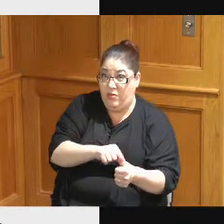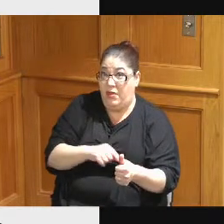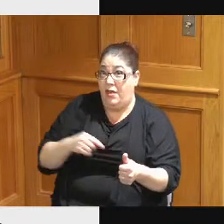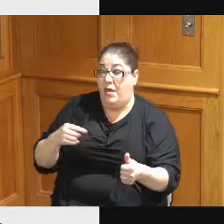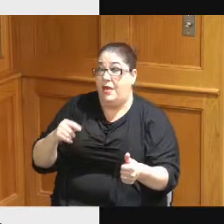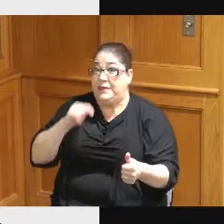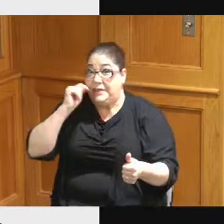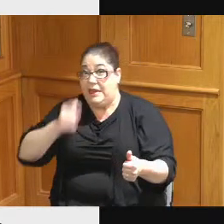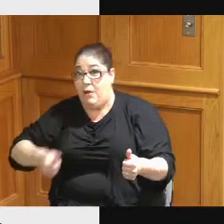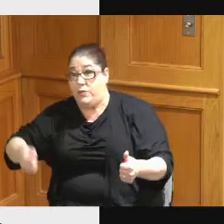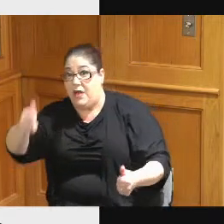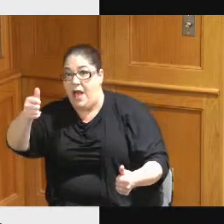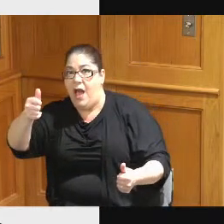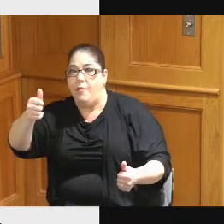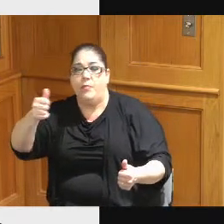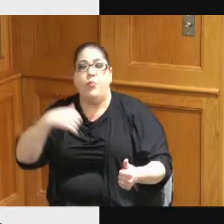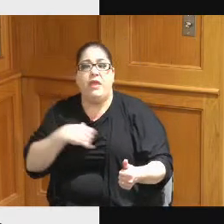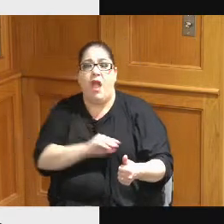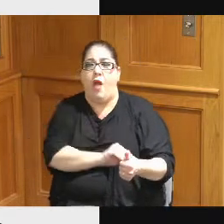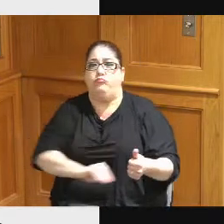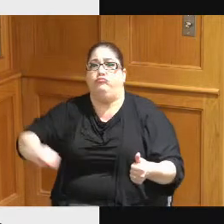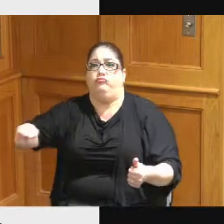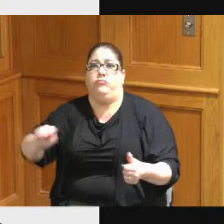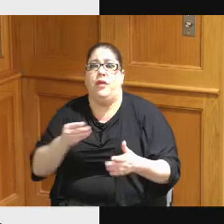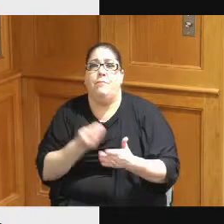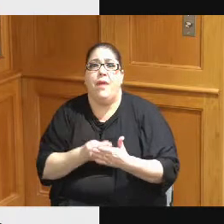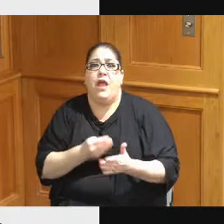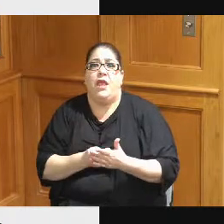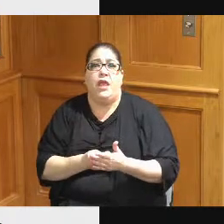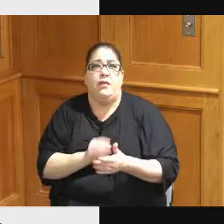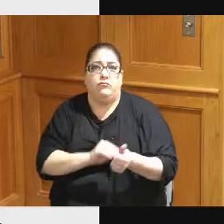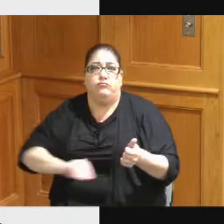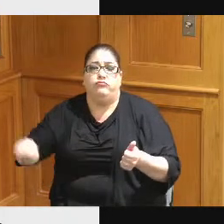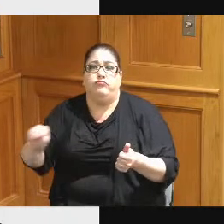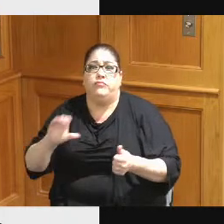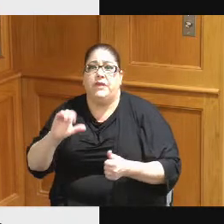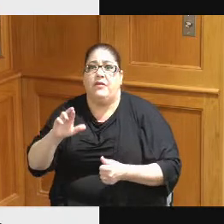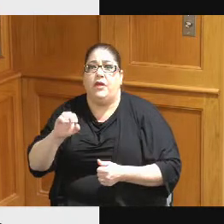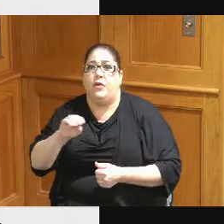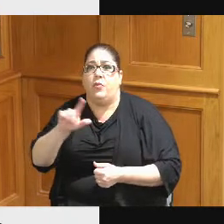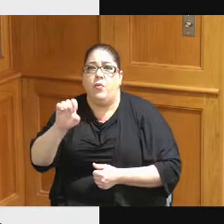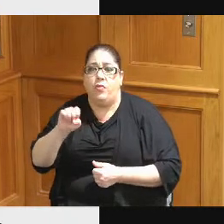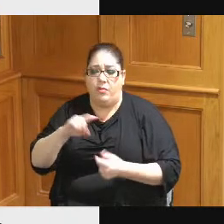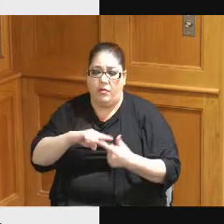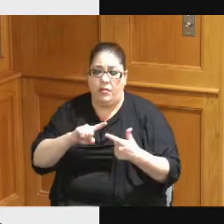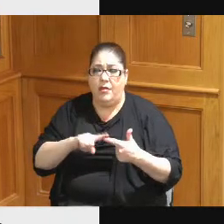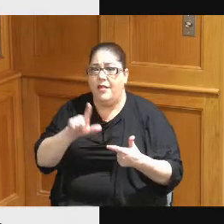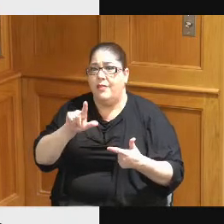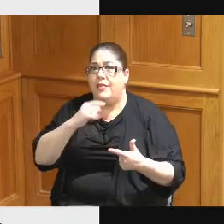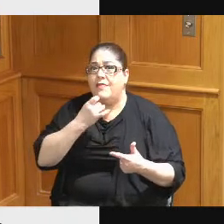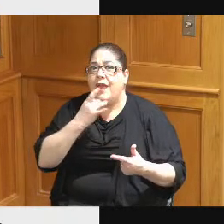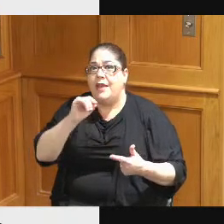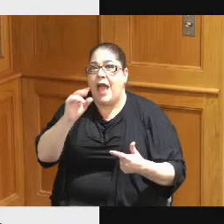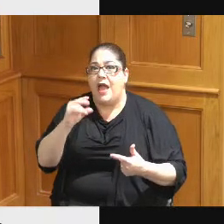agreement to shift dollars between organizations like Caracol and Lighthouse that ability does not